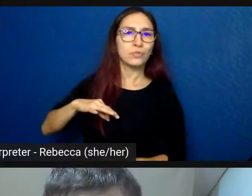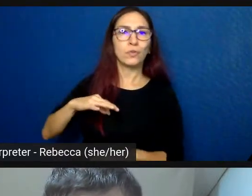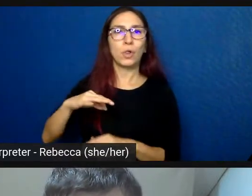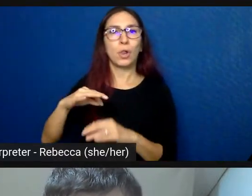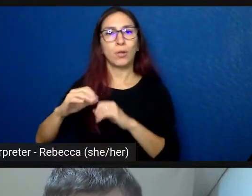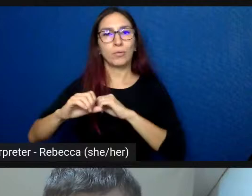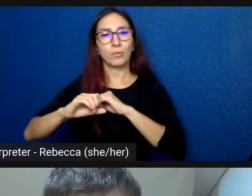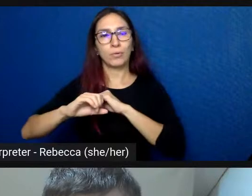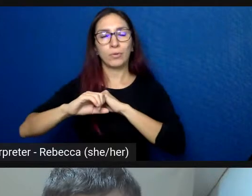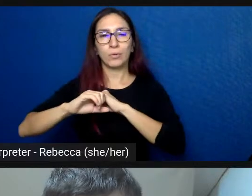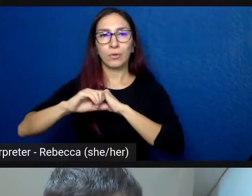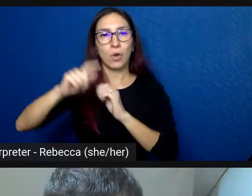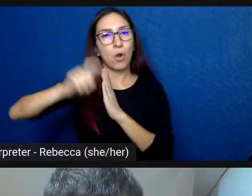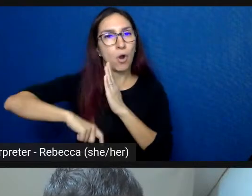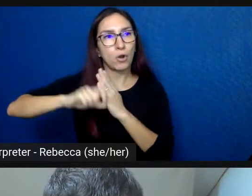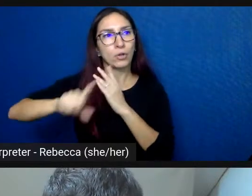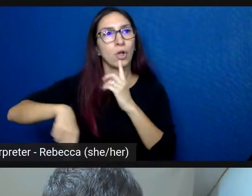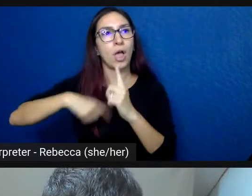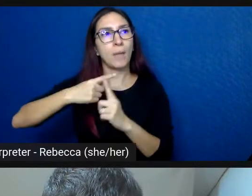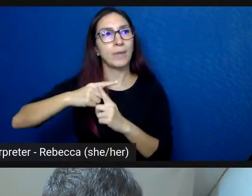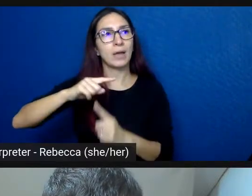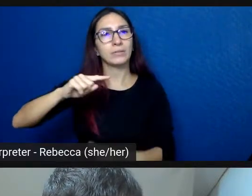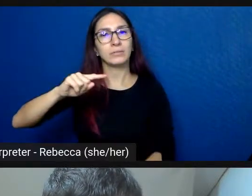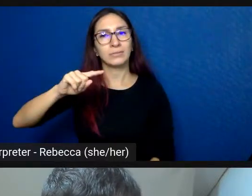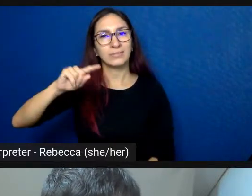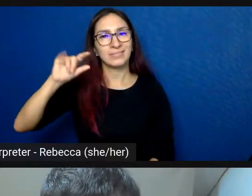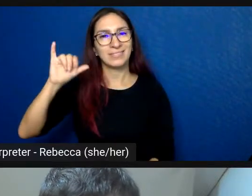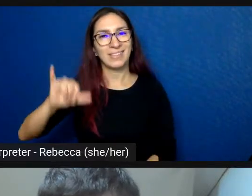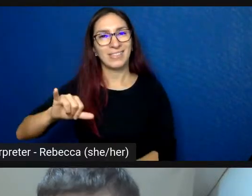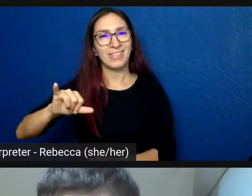we have on Anne site useful article.